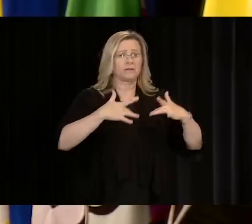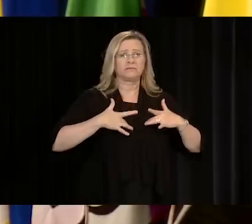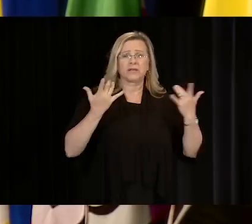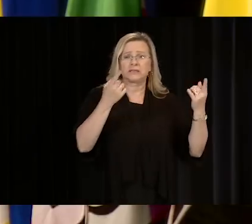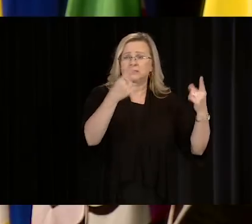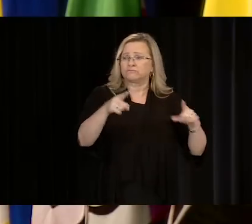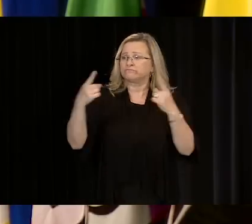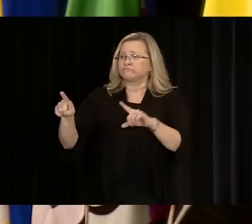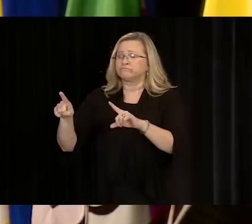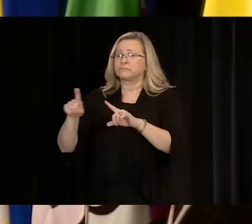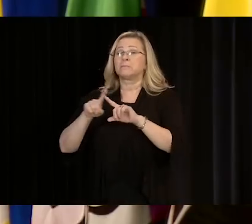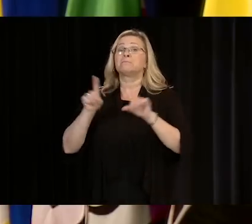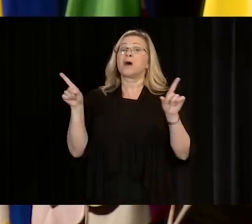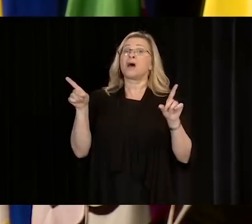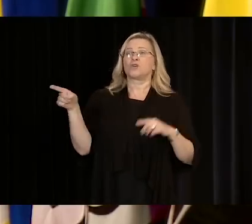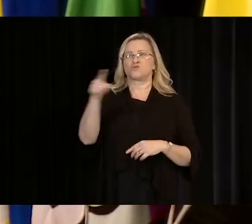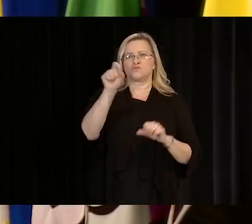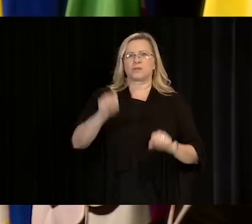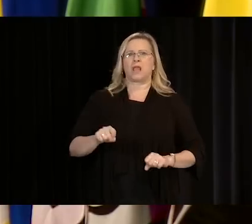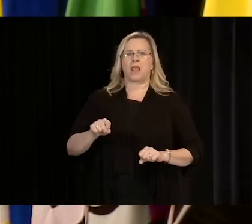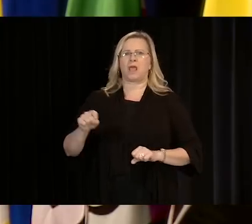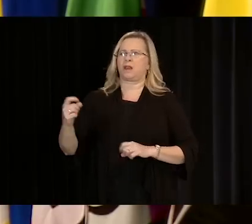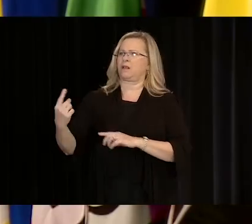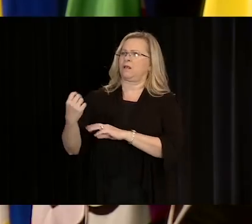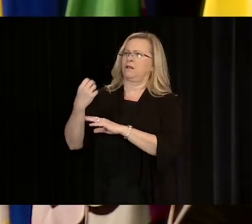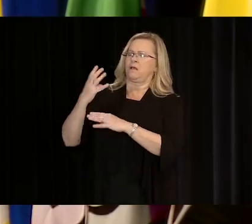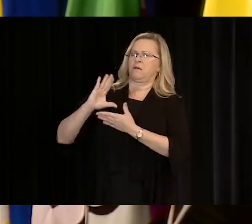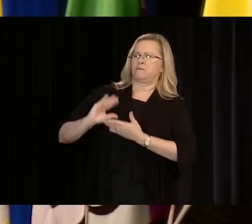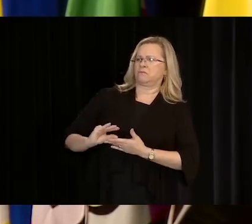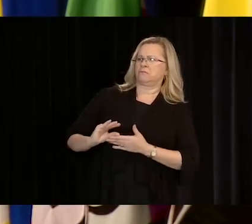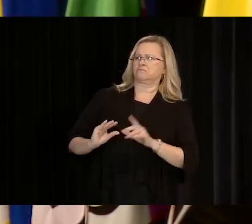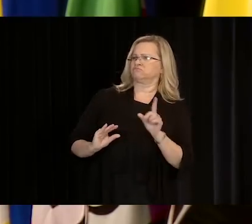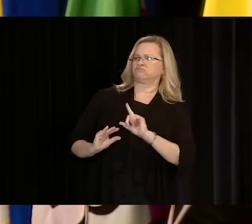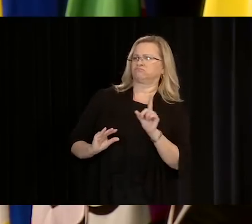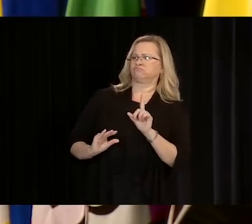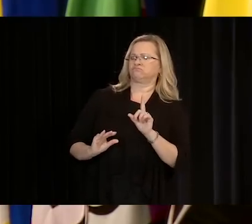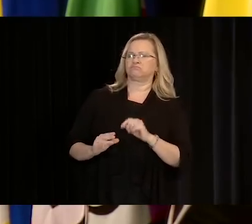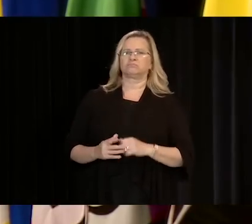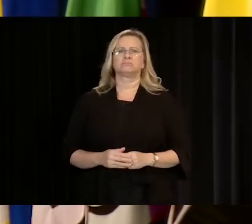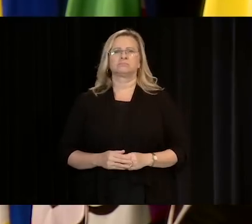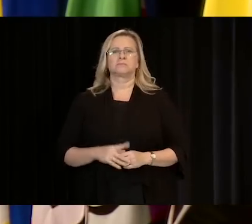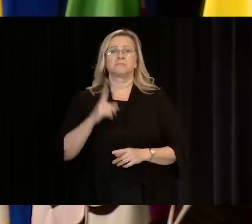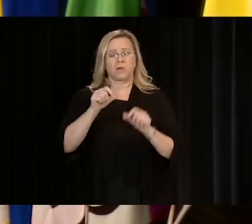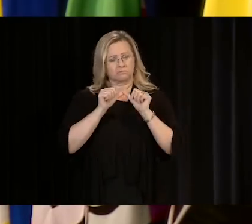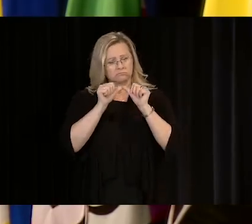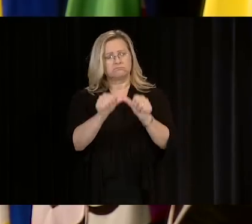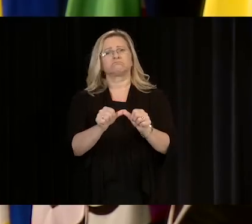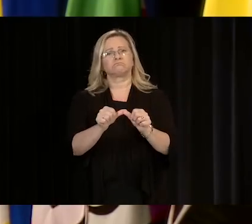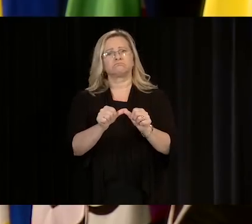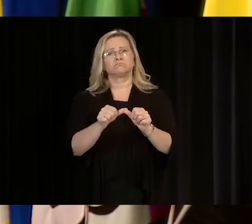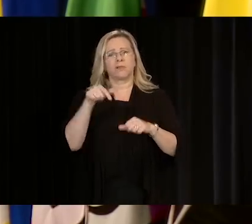AND BY STAYING THE COURSE DURING THE LAST FEW MONTHS, YOU HAVE EXHIBITED A RESILIENCY THAT OUR WORLD NEEDS.